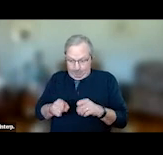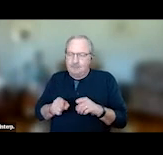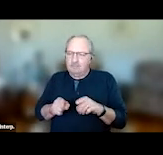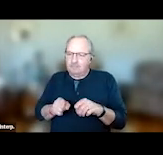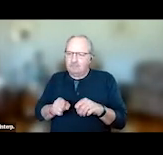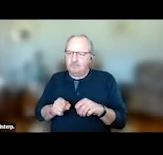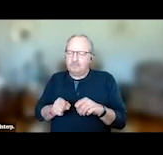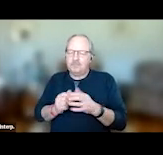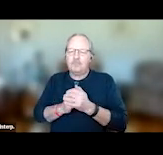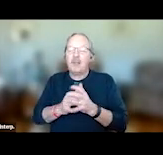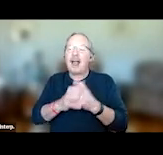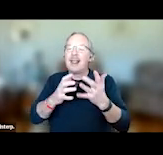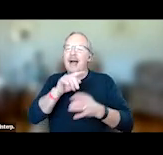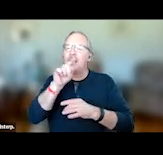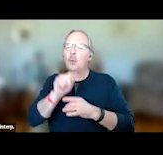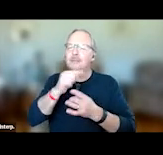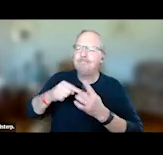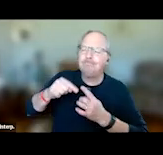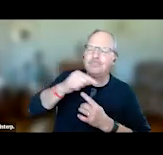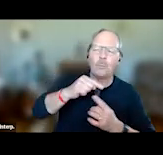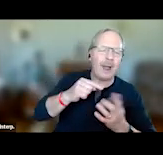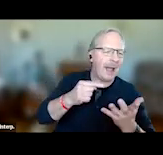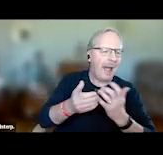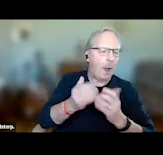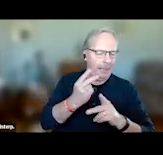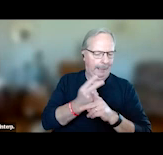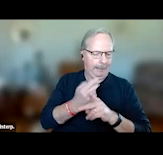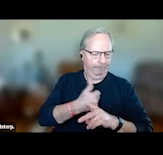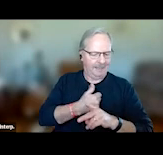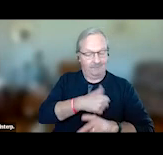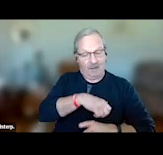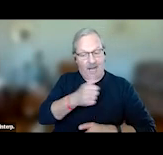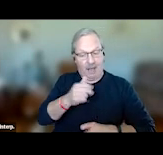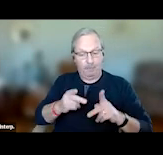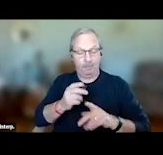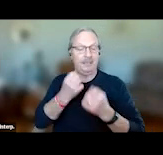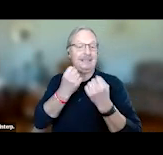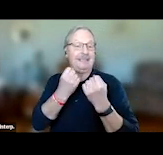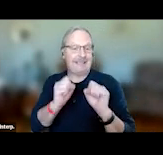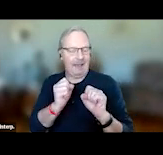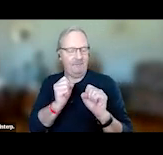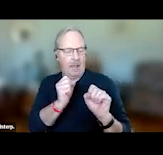and a lot of questions around how do I keep myself and other people safe psychologically and physically?